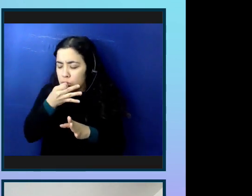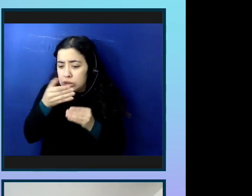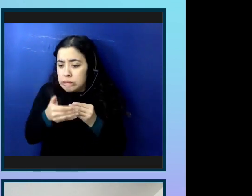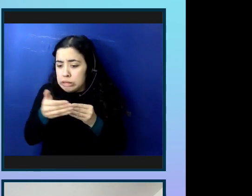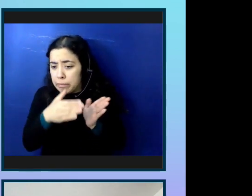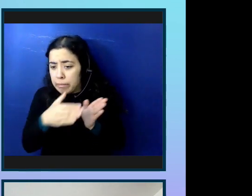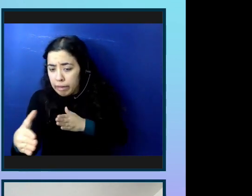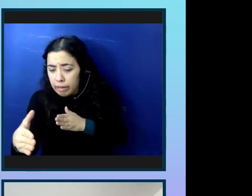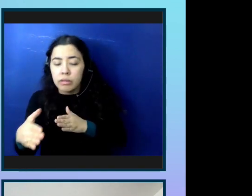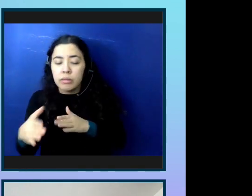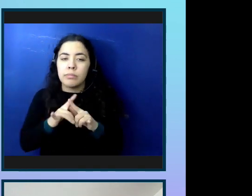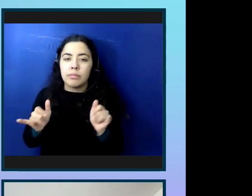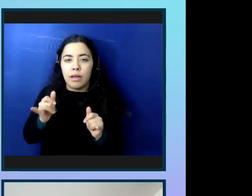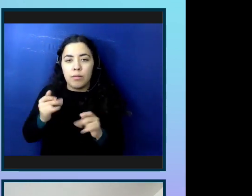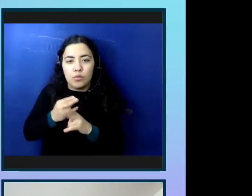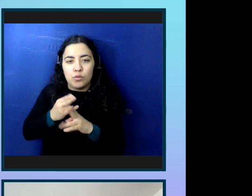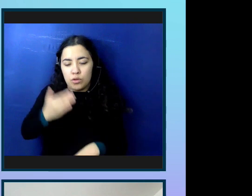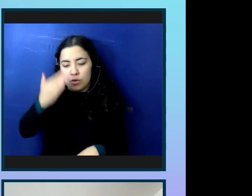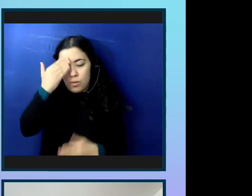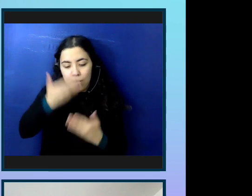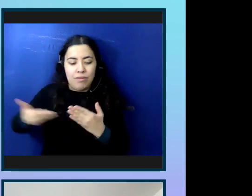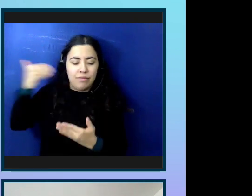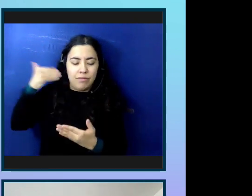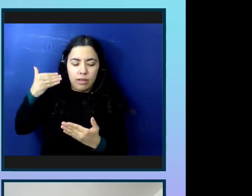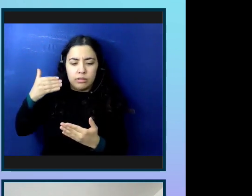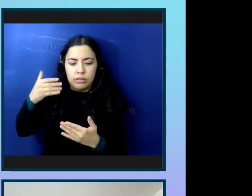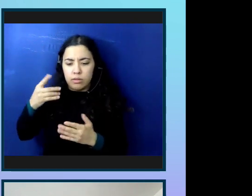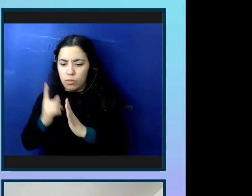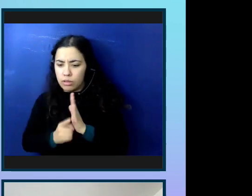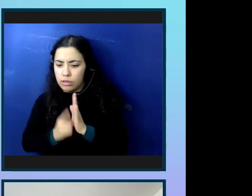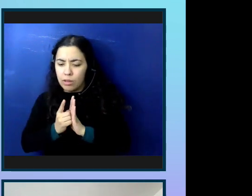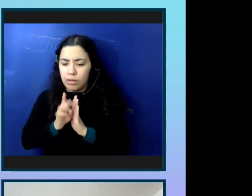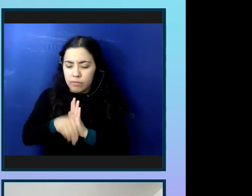but let them know ahead of time, maybe how long it'll take the kinds of information they need to gather,